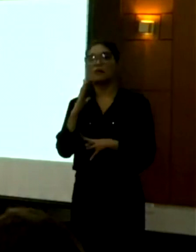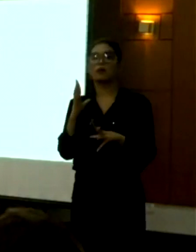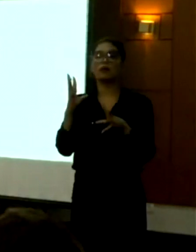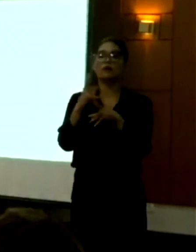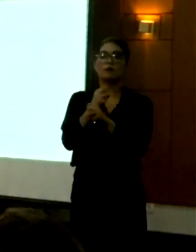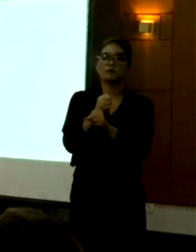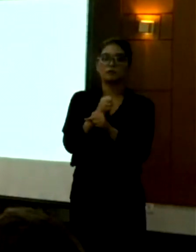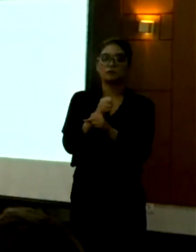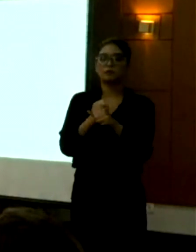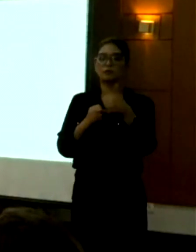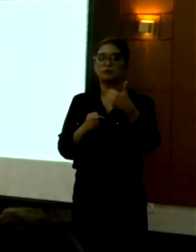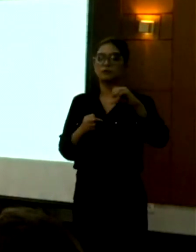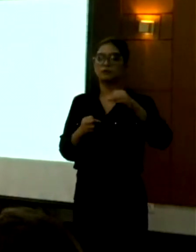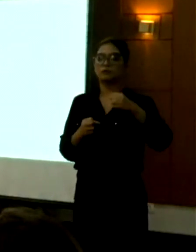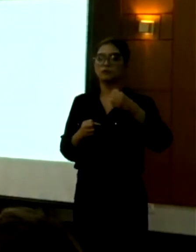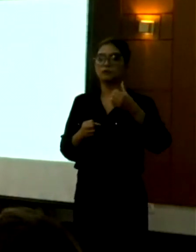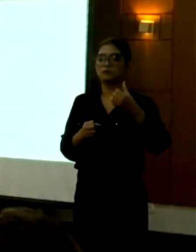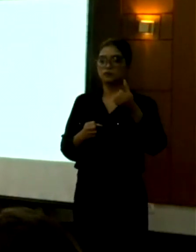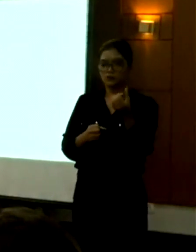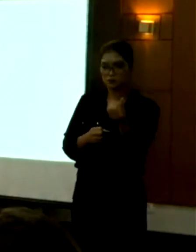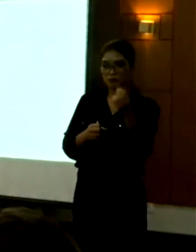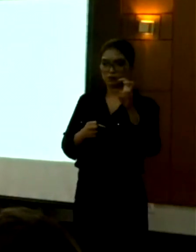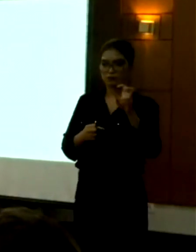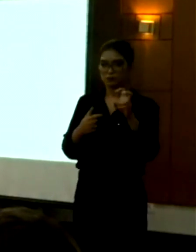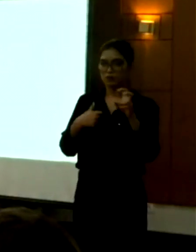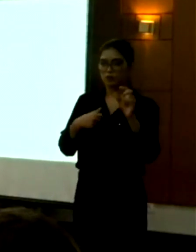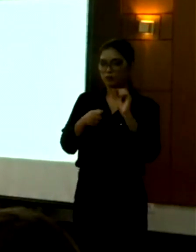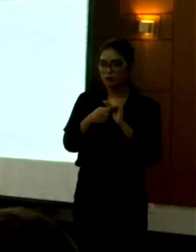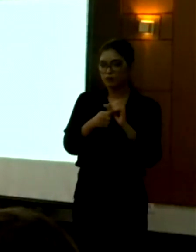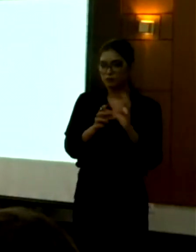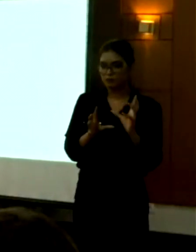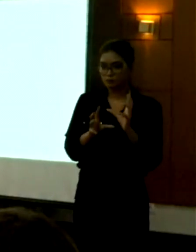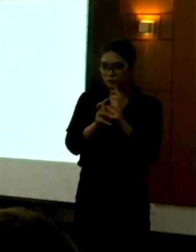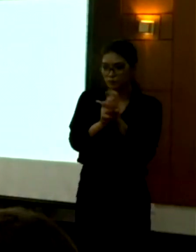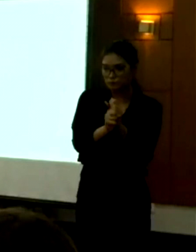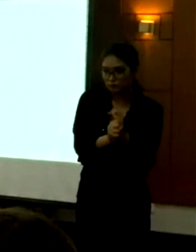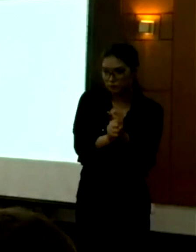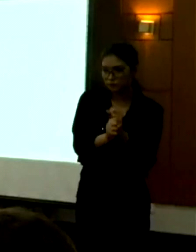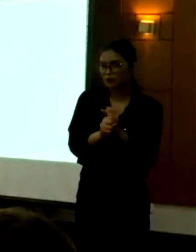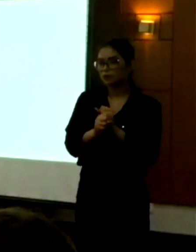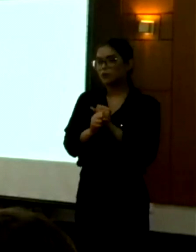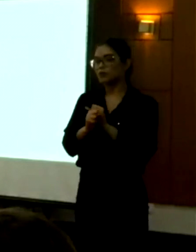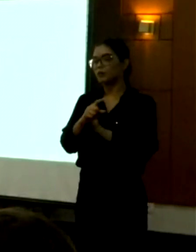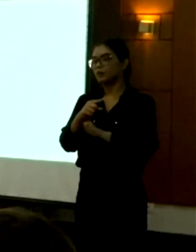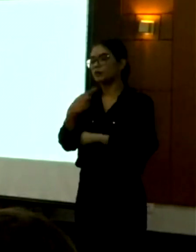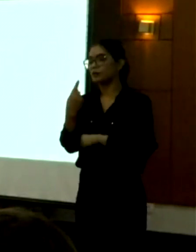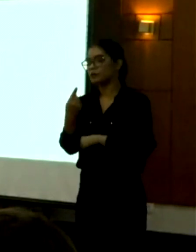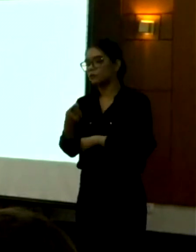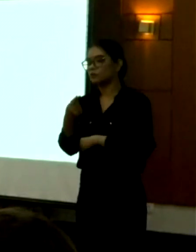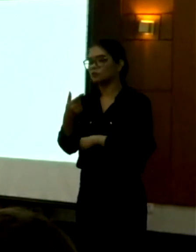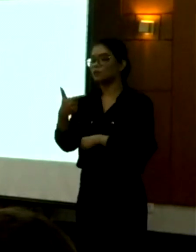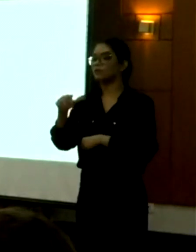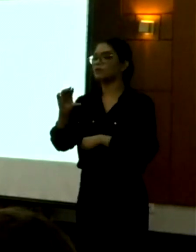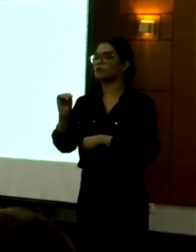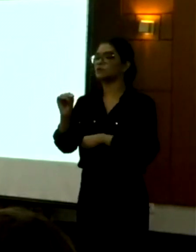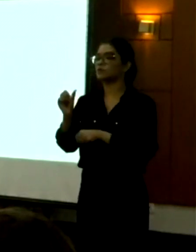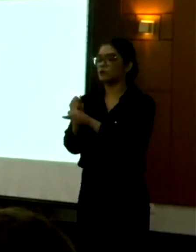nine hundred and sixty-five to eighty-five I did an average and I also did another average in the last twenty years two thousand two thousand and twenty